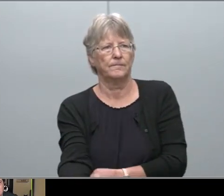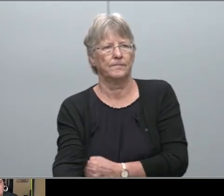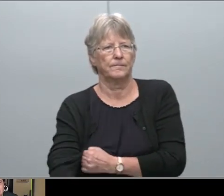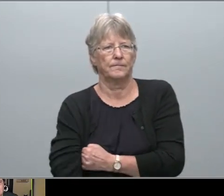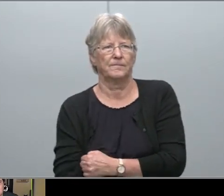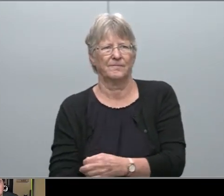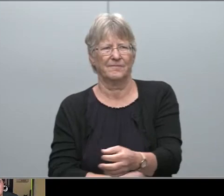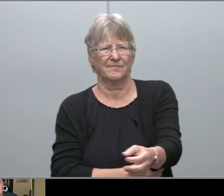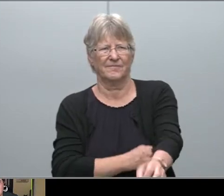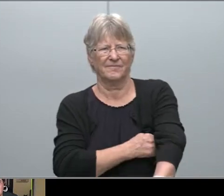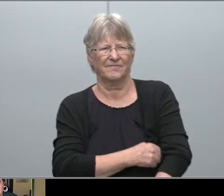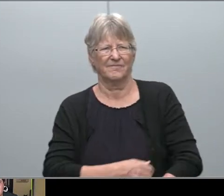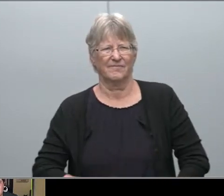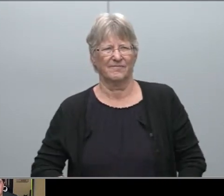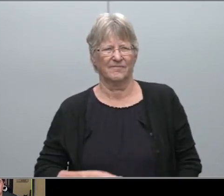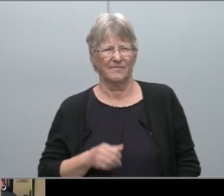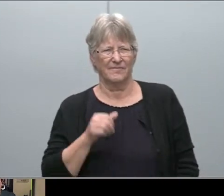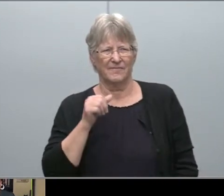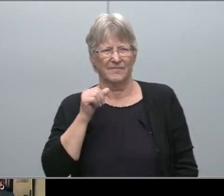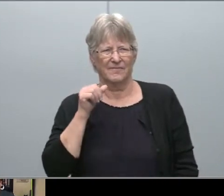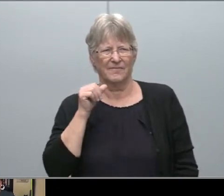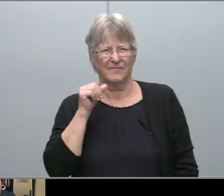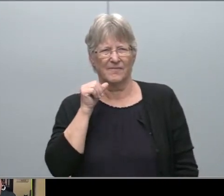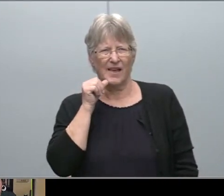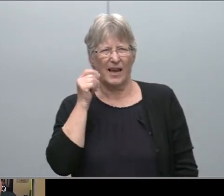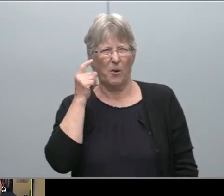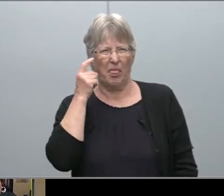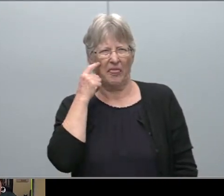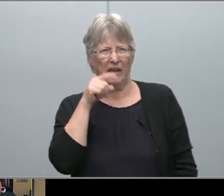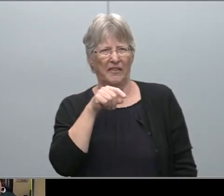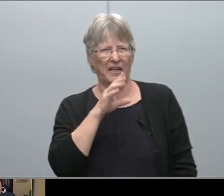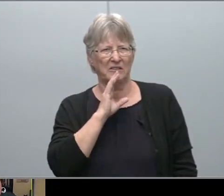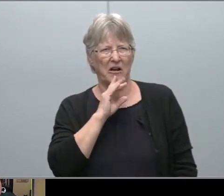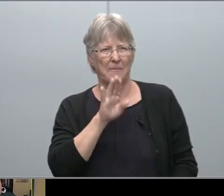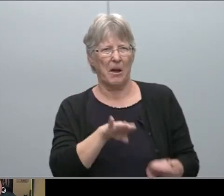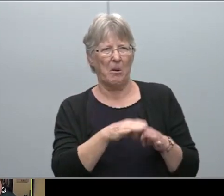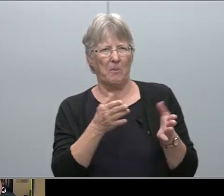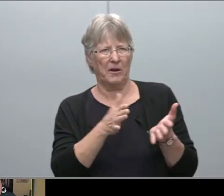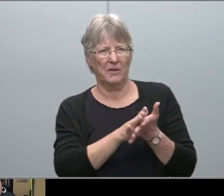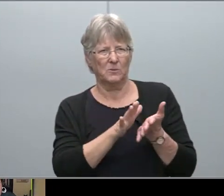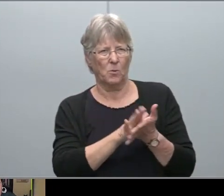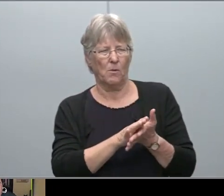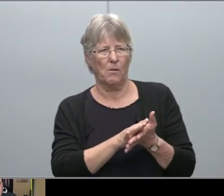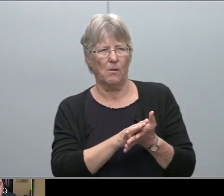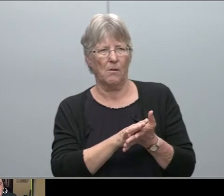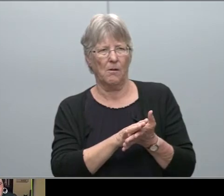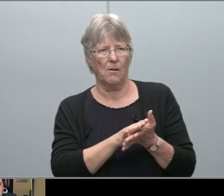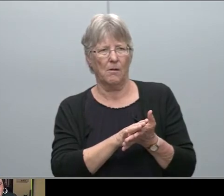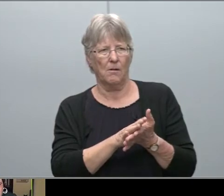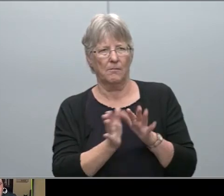of previous feedback that we've collected. And so this budget engagement session tonight is one